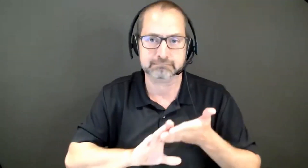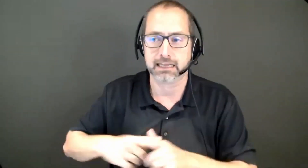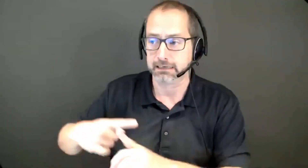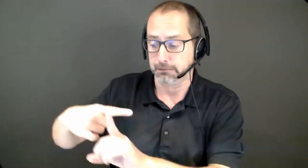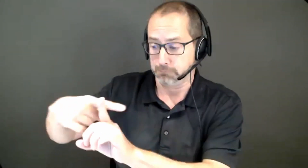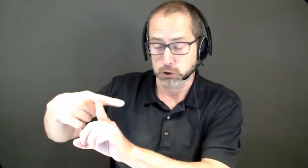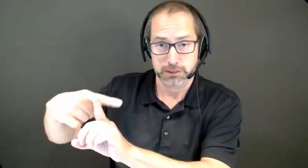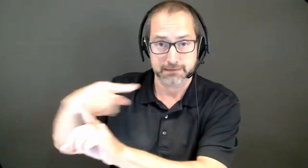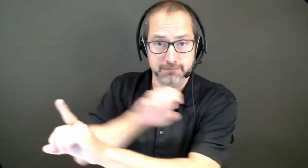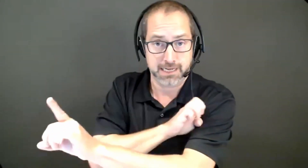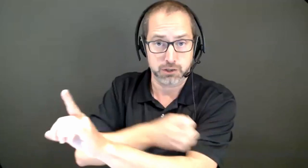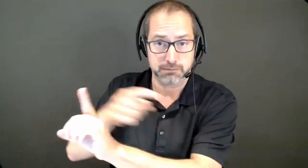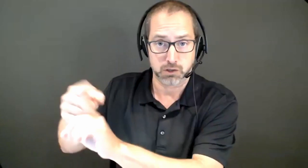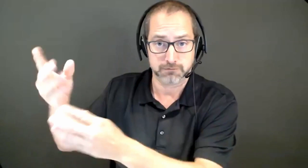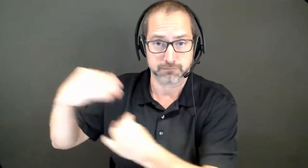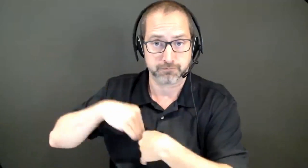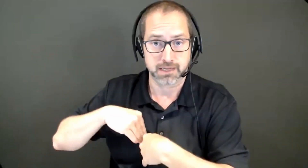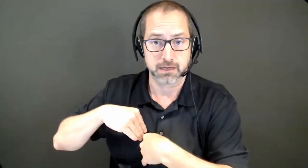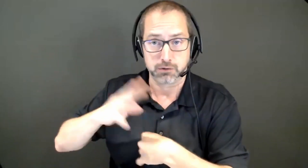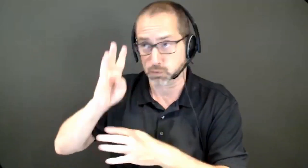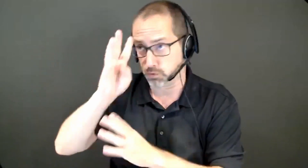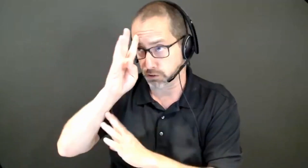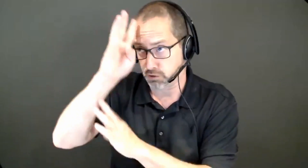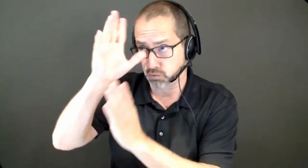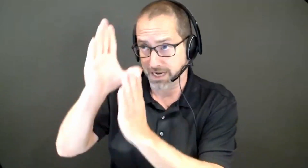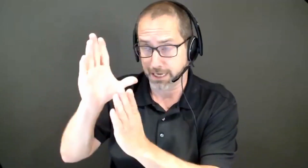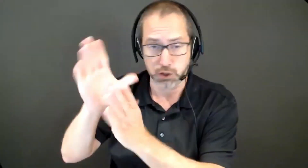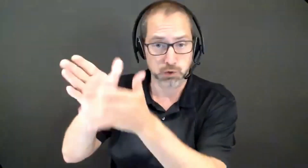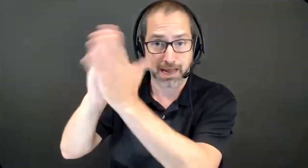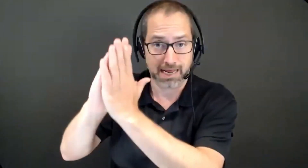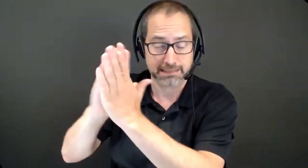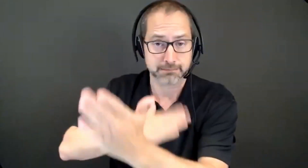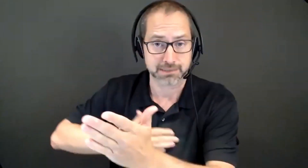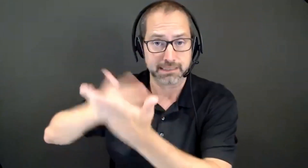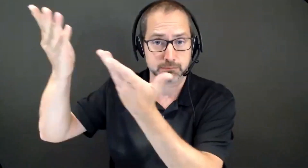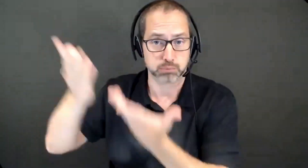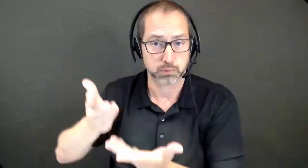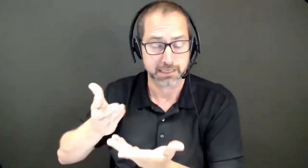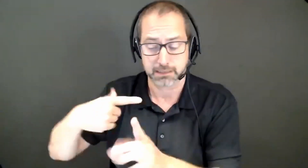we ask Creator to please bring positive energy and to help us start things off in a good way,